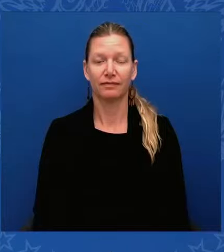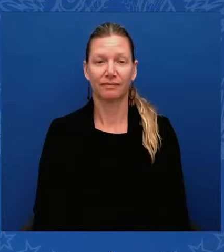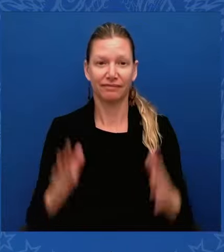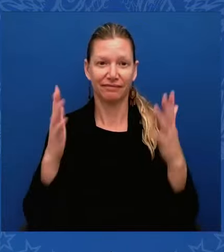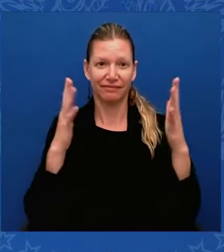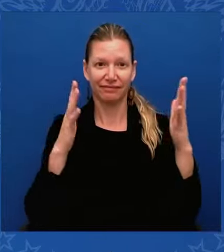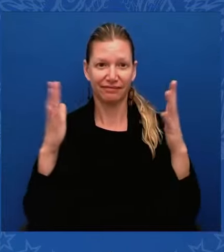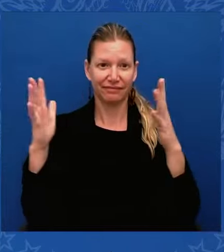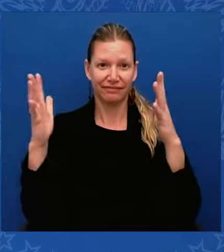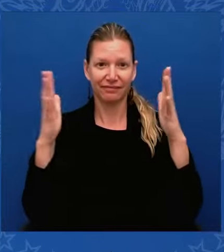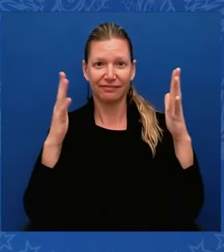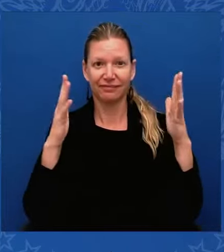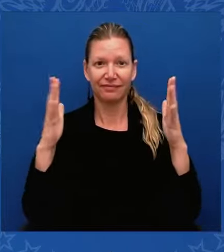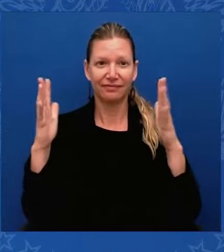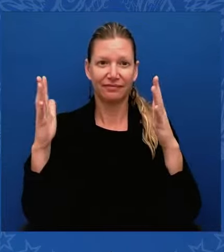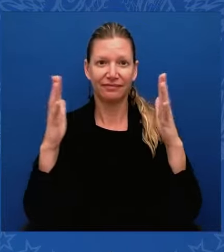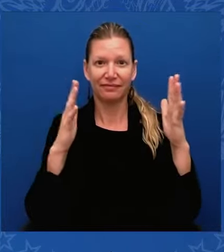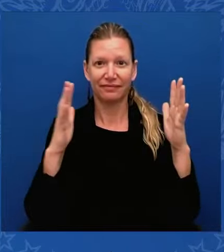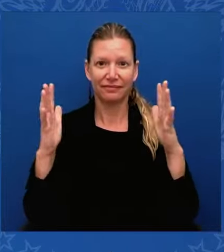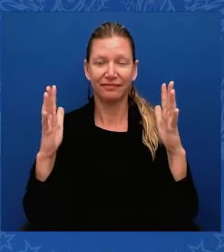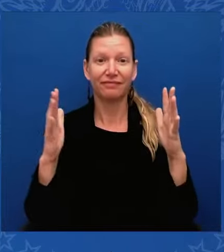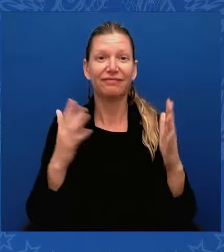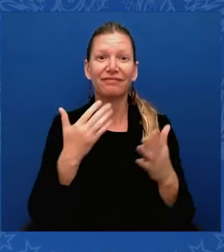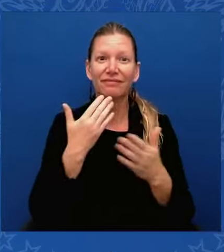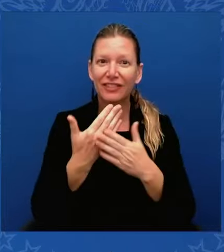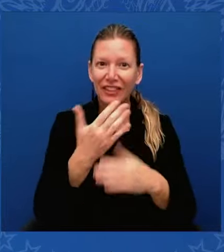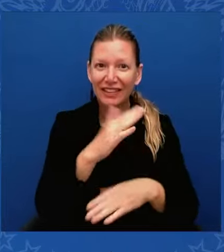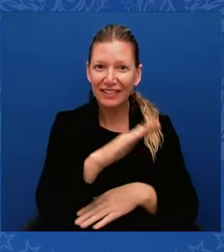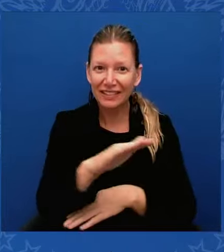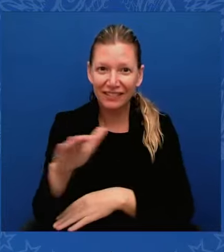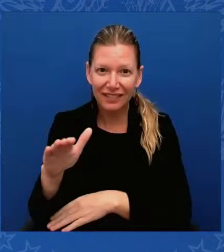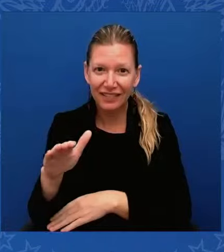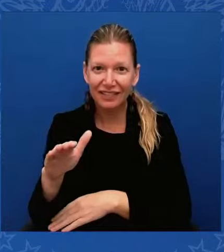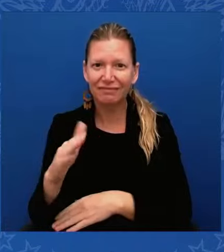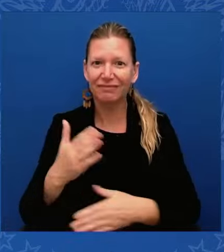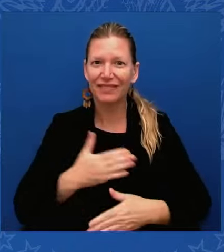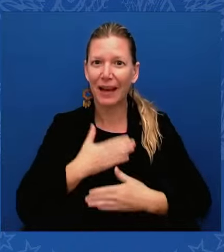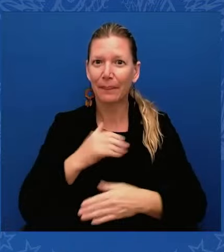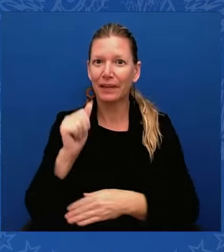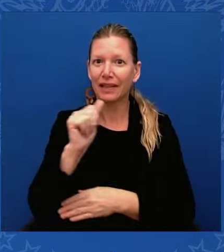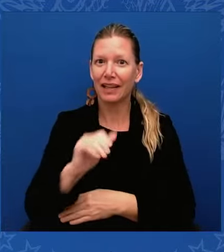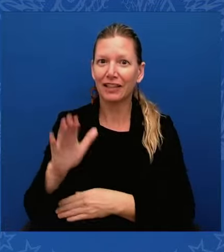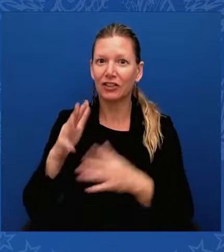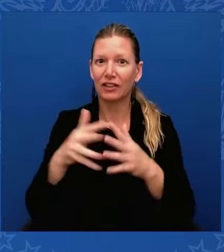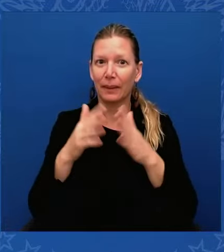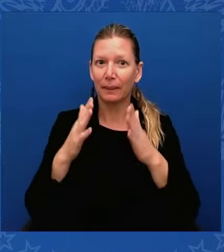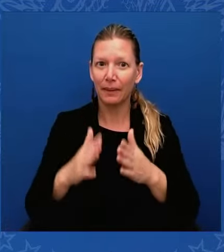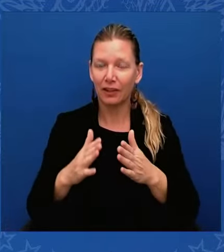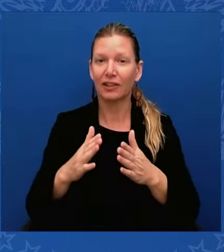Judy Chu: Good evening and happy Asian American, Native Hawaiian and Pacific Islander Heritage Month.